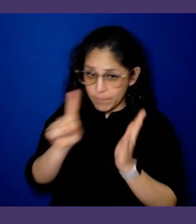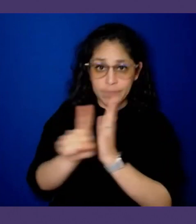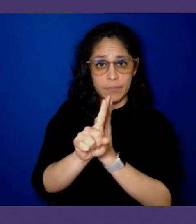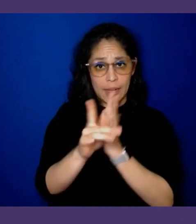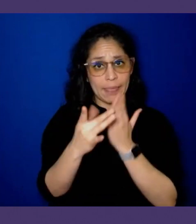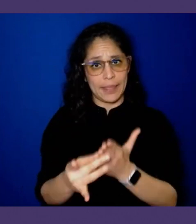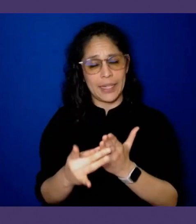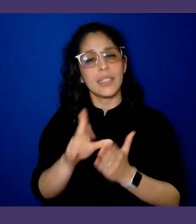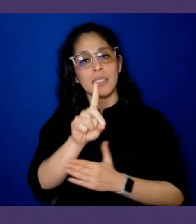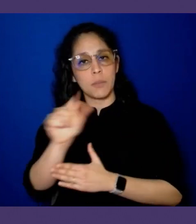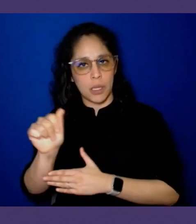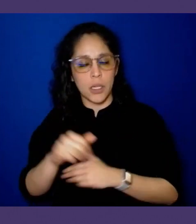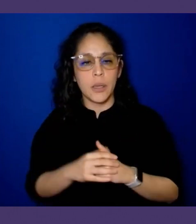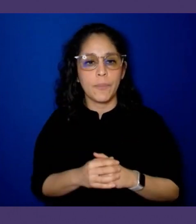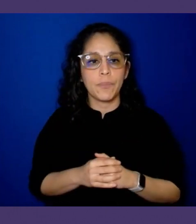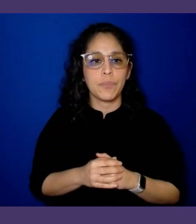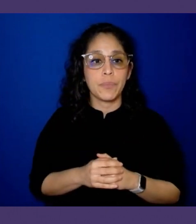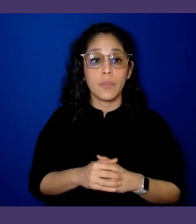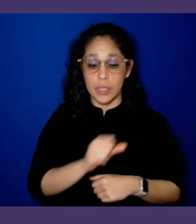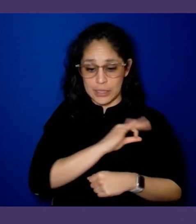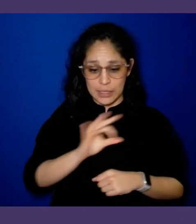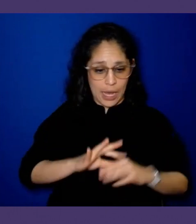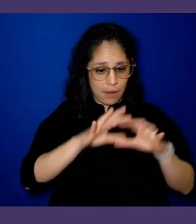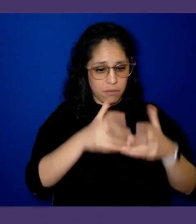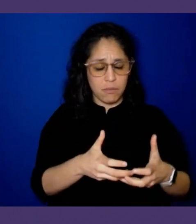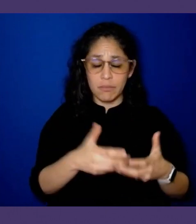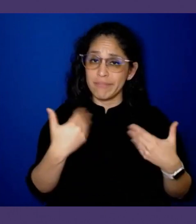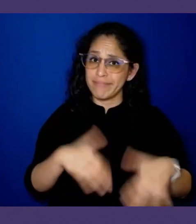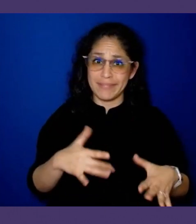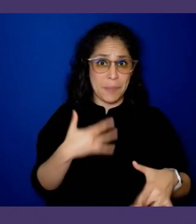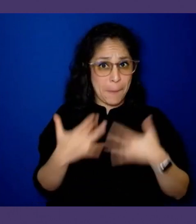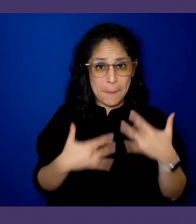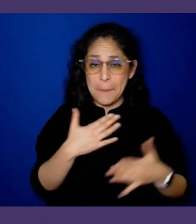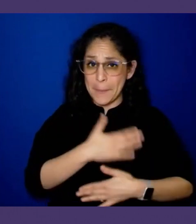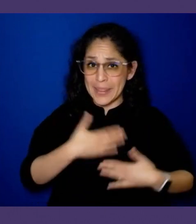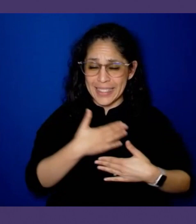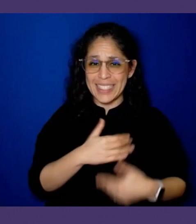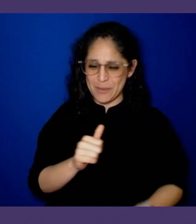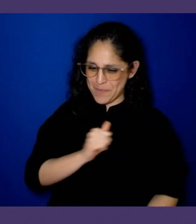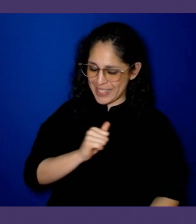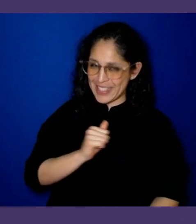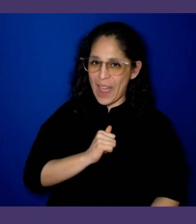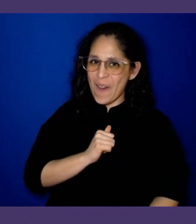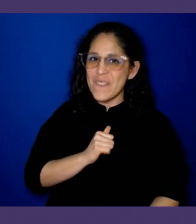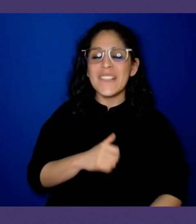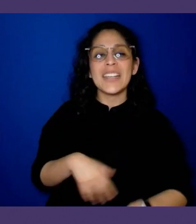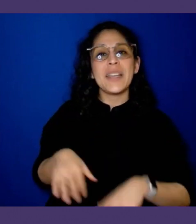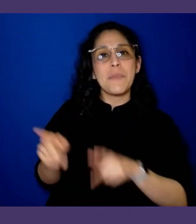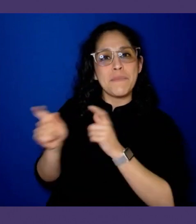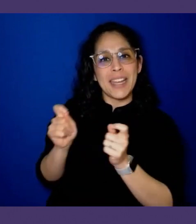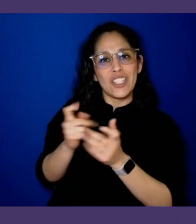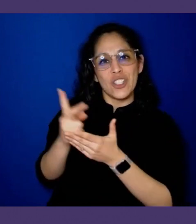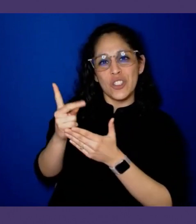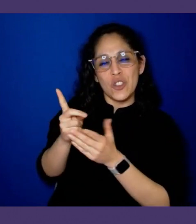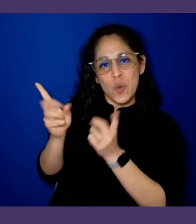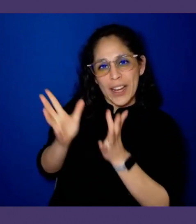For our staff side as well, I'm really pleased that we can say both, myself included, our managing director, and others in our staff,